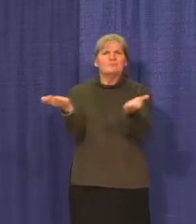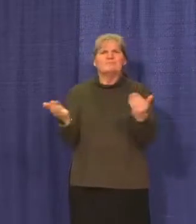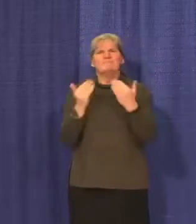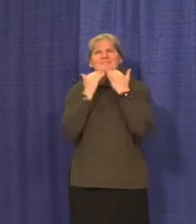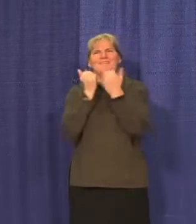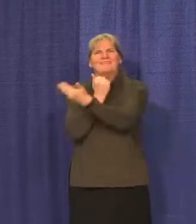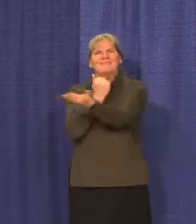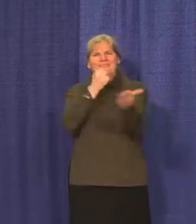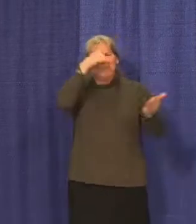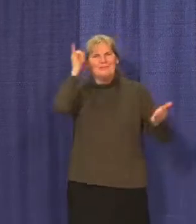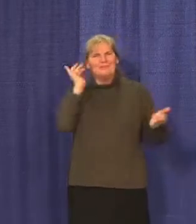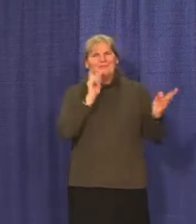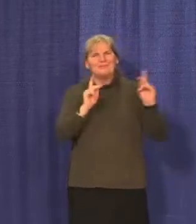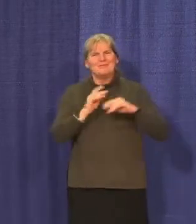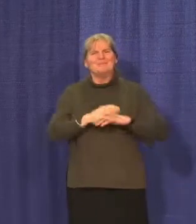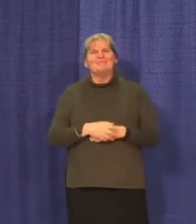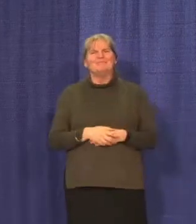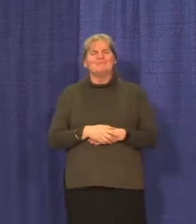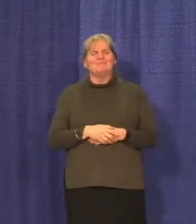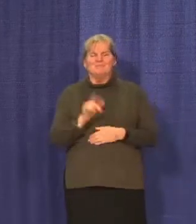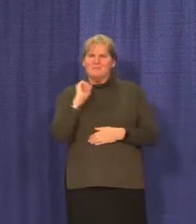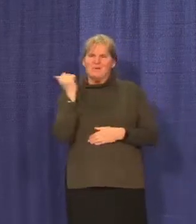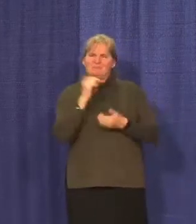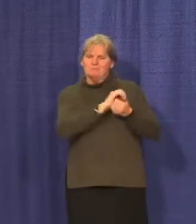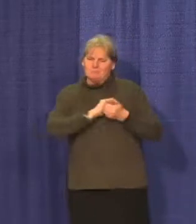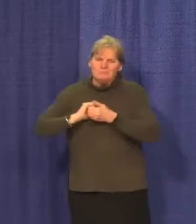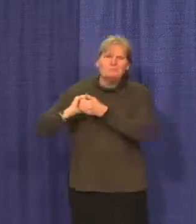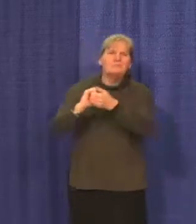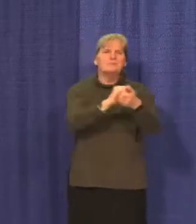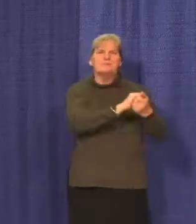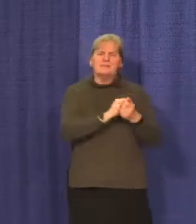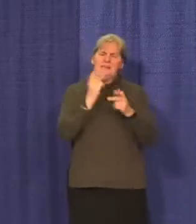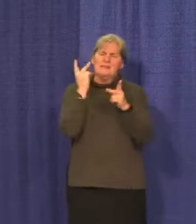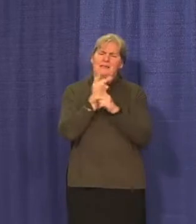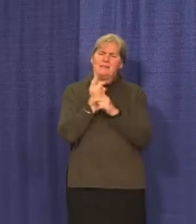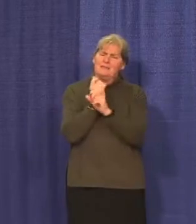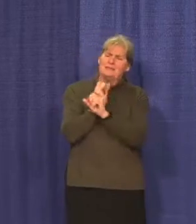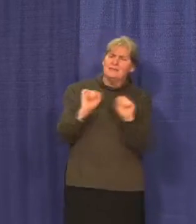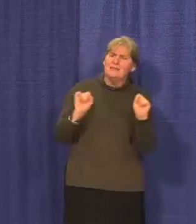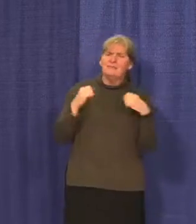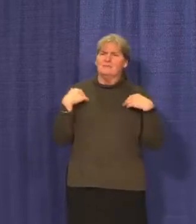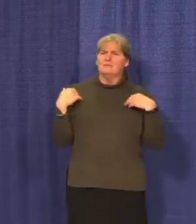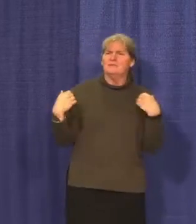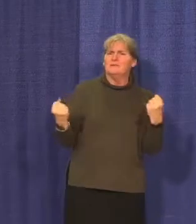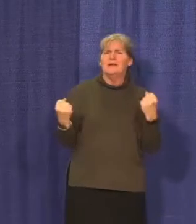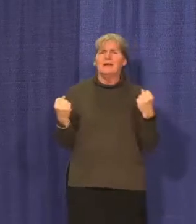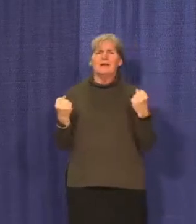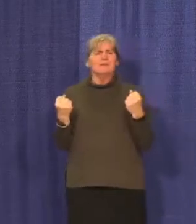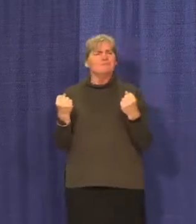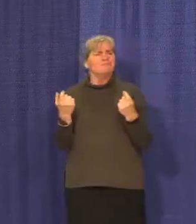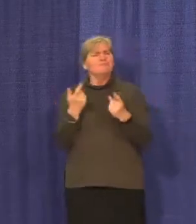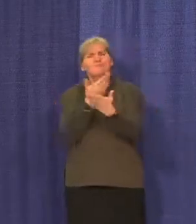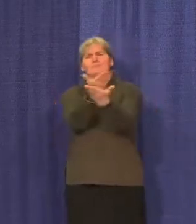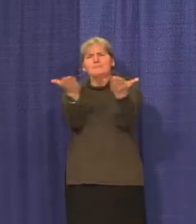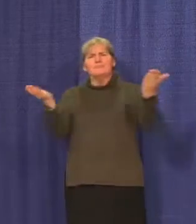So thank you very, very much. Our collective efforts to keep our territory healthy and safe